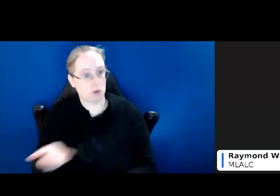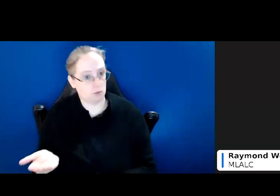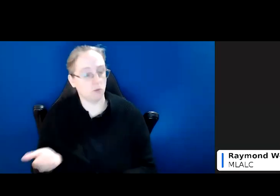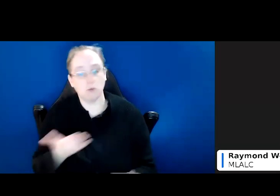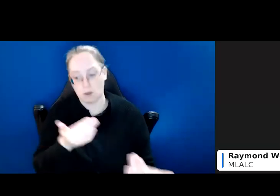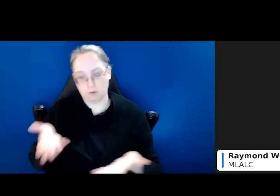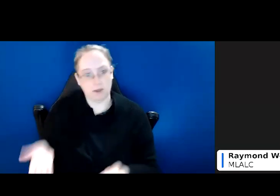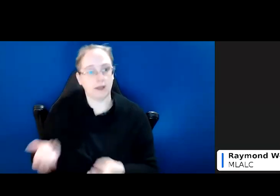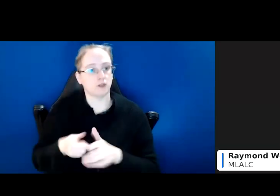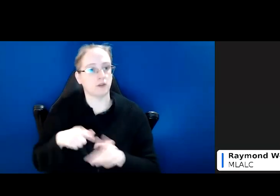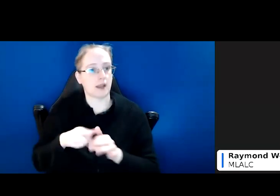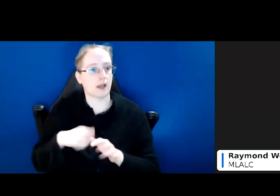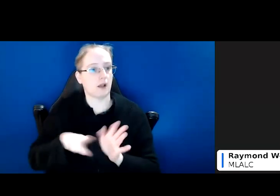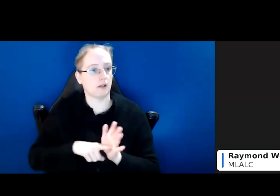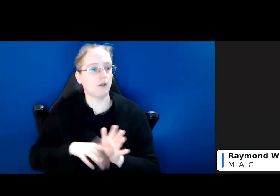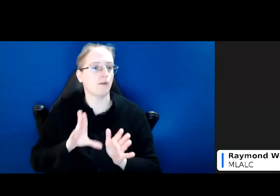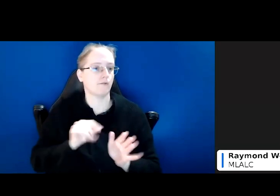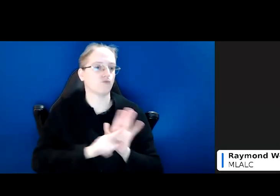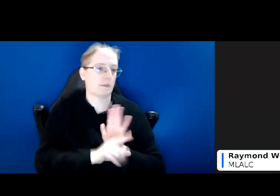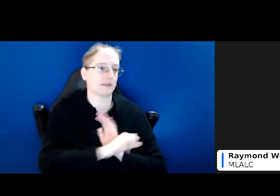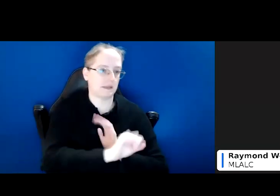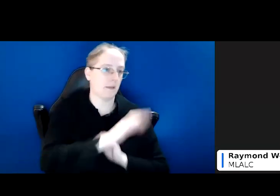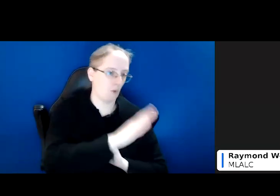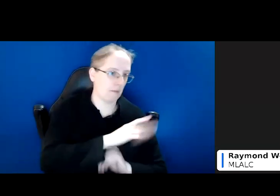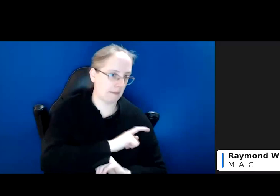on behalf of their board members and know and I hope you all have a wonderful day